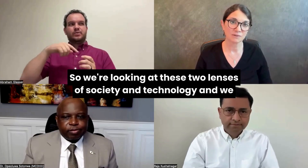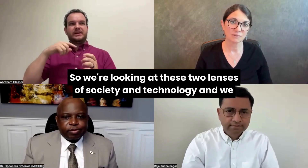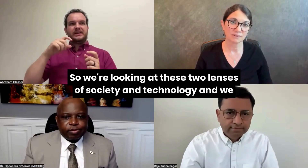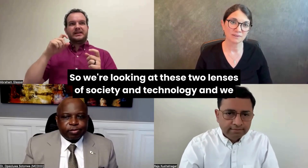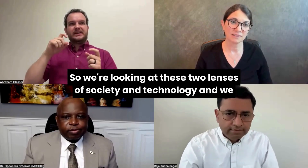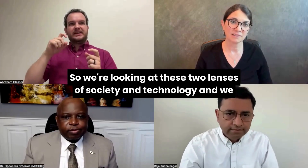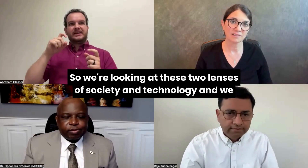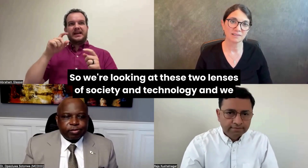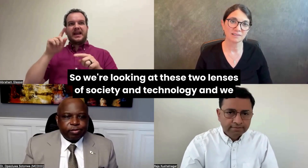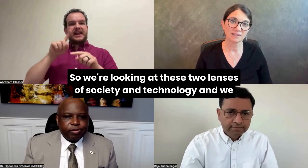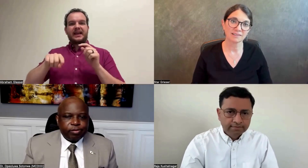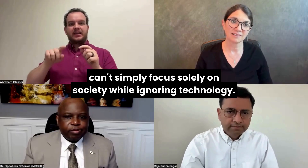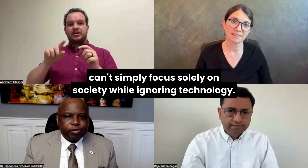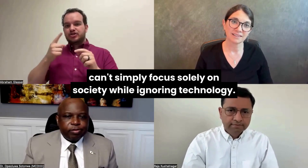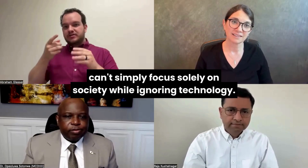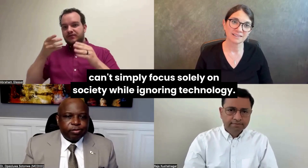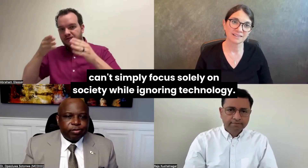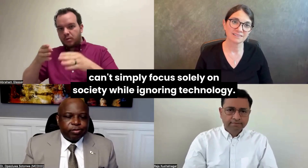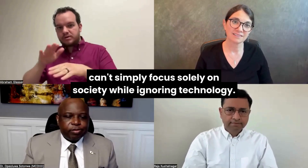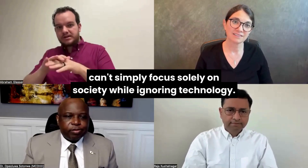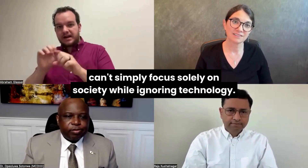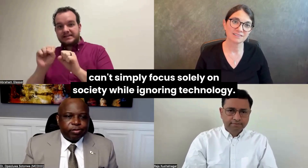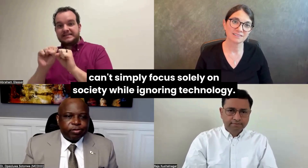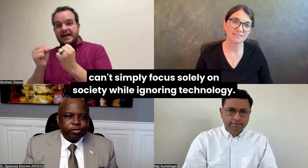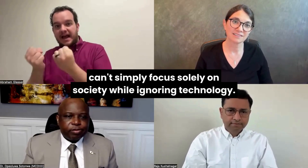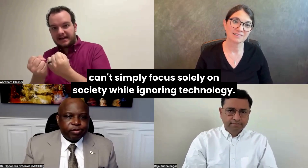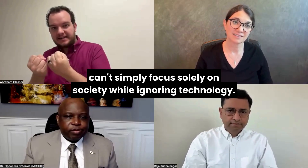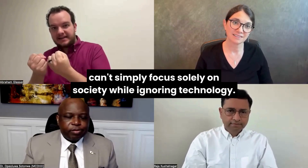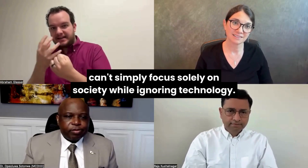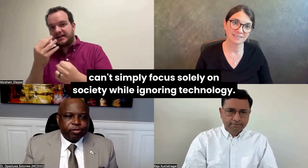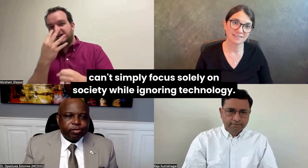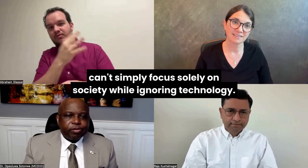can't simply focus solely on society while ignoring technology.